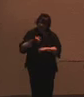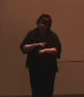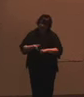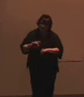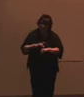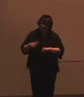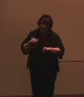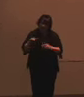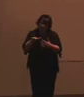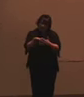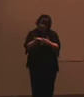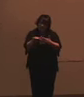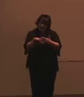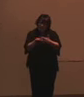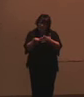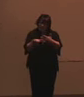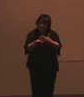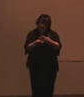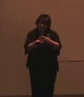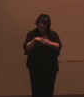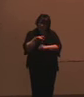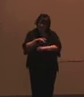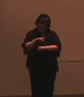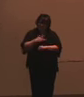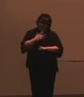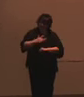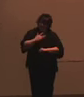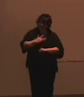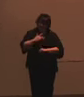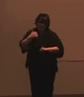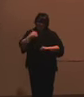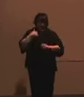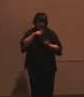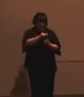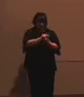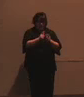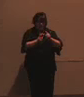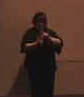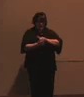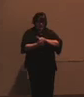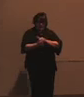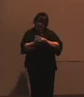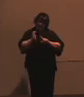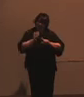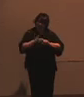So I translated such nice traditions, very, very important